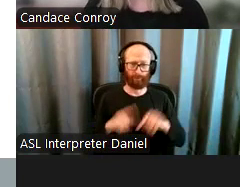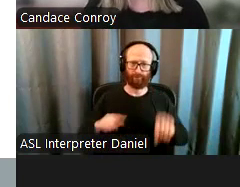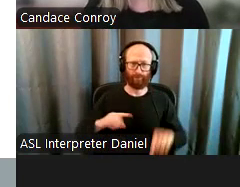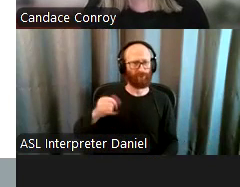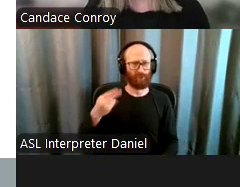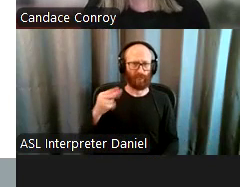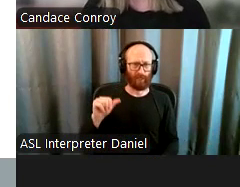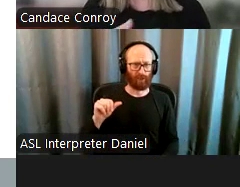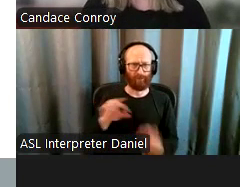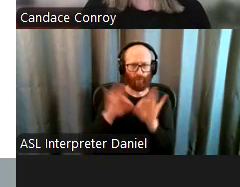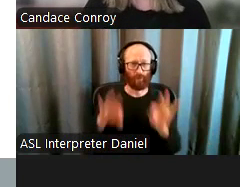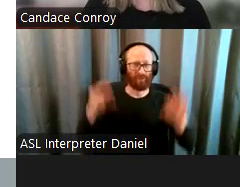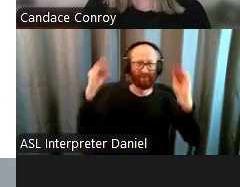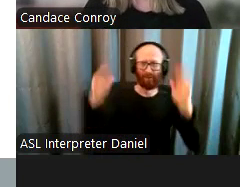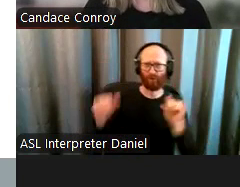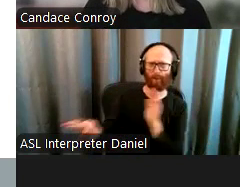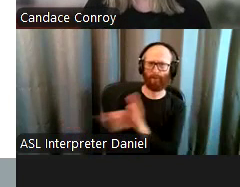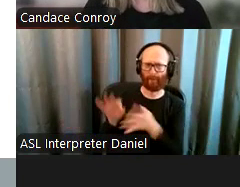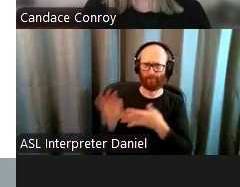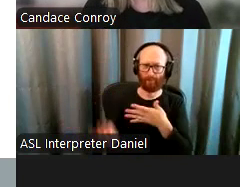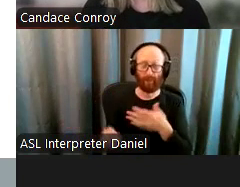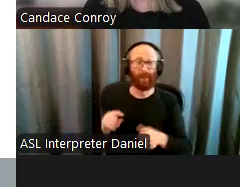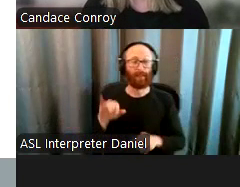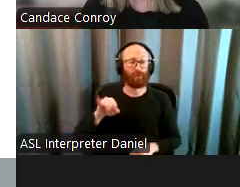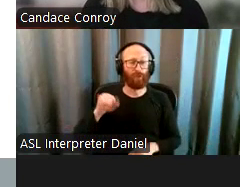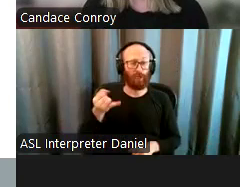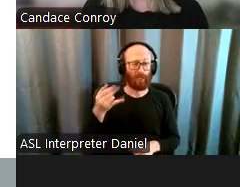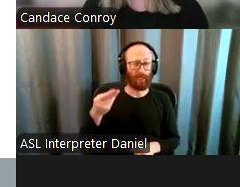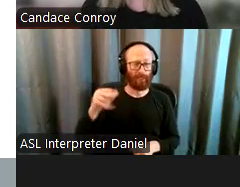to pick from. The JHA Ladder form happens to be the least text. Why